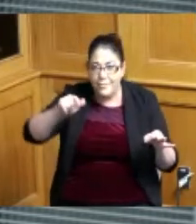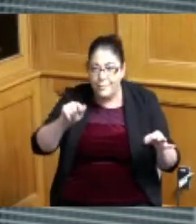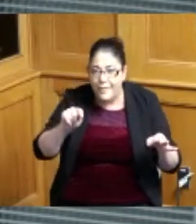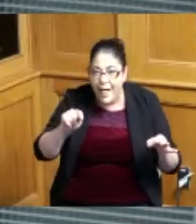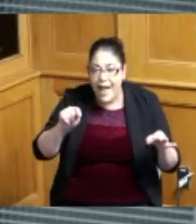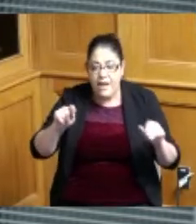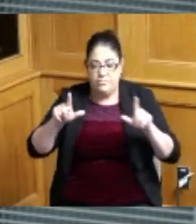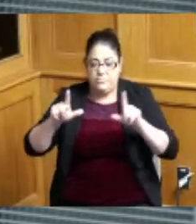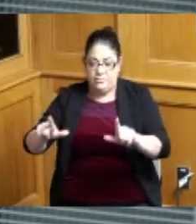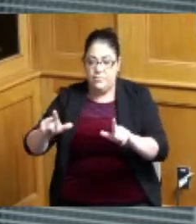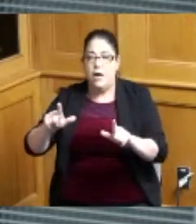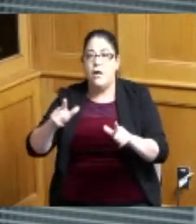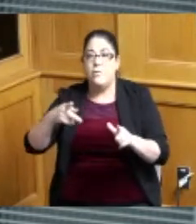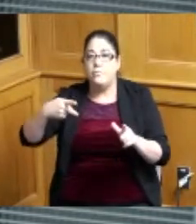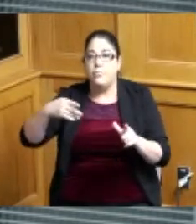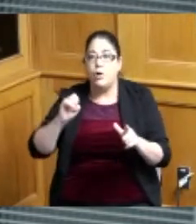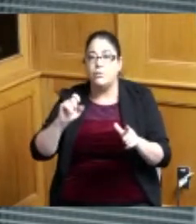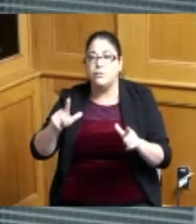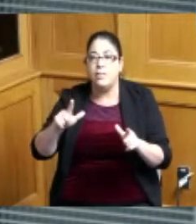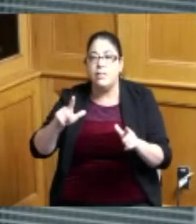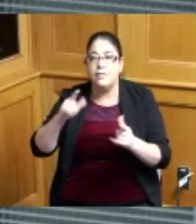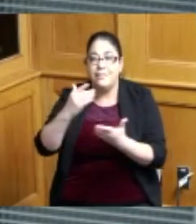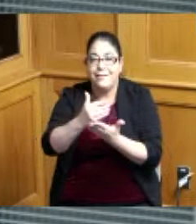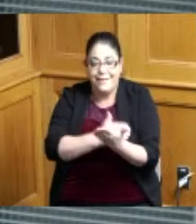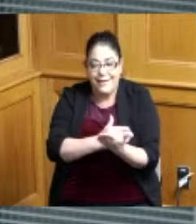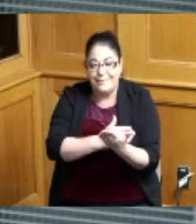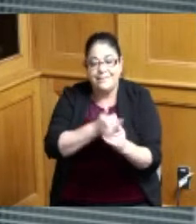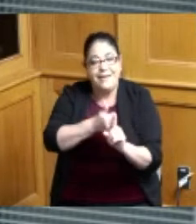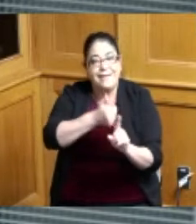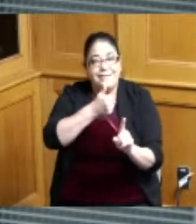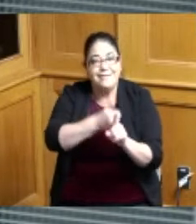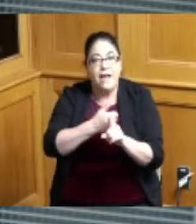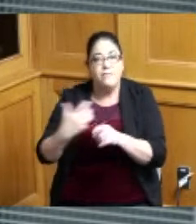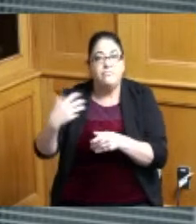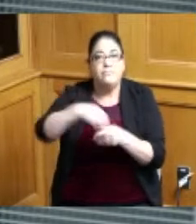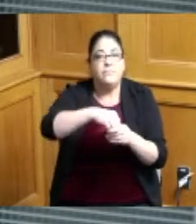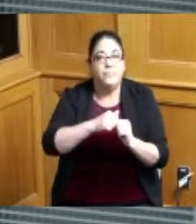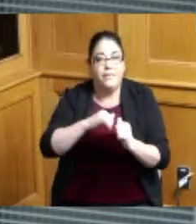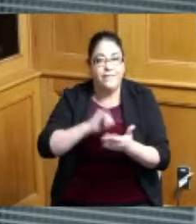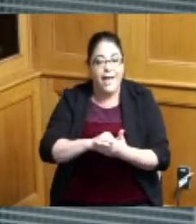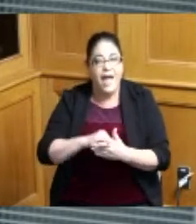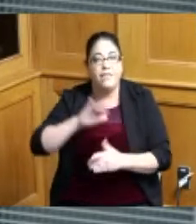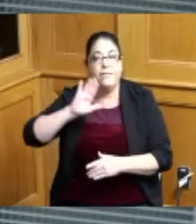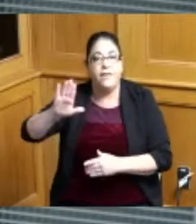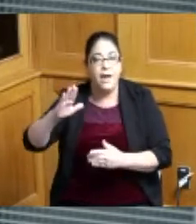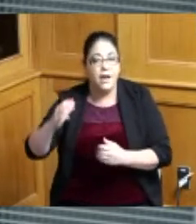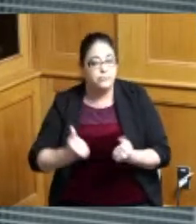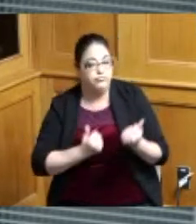be accurate on the amended petition that they submitted and we recommend the approval of the